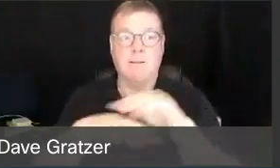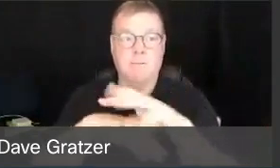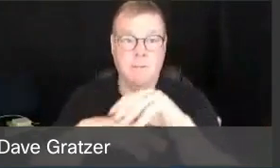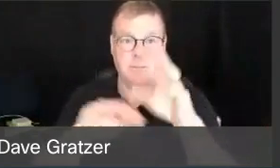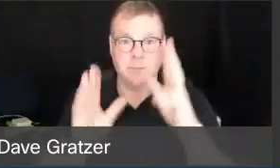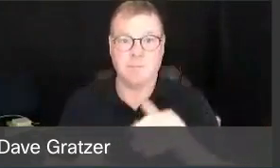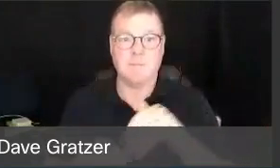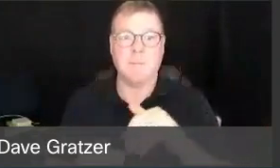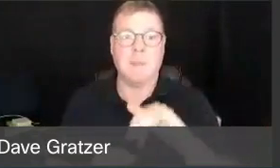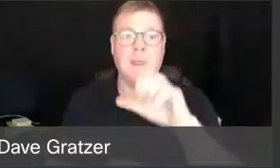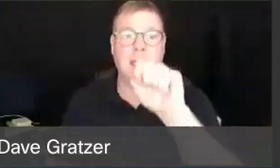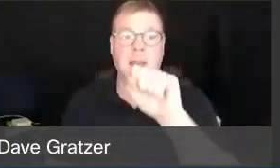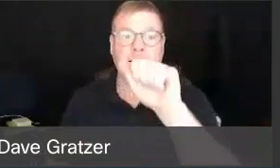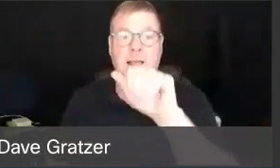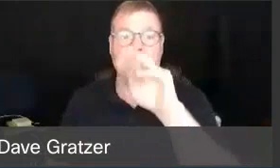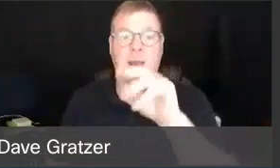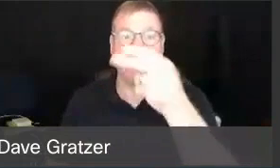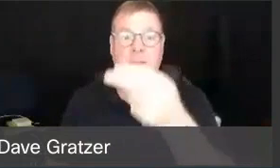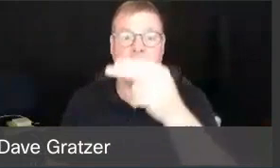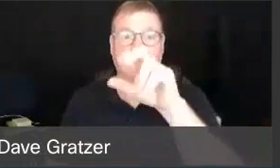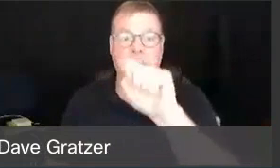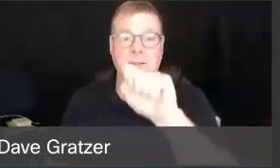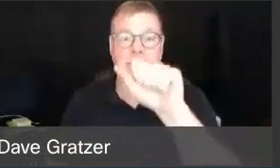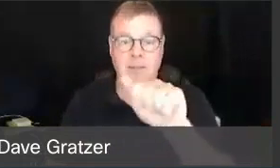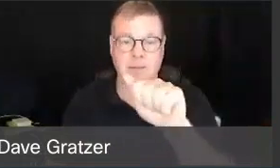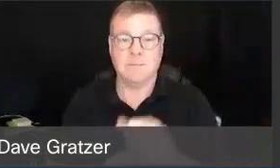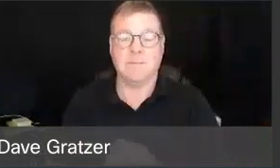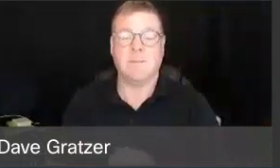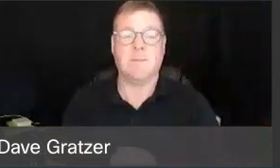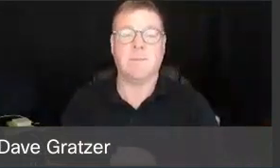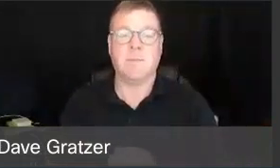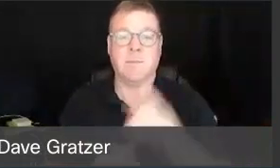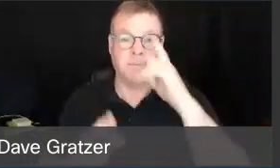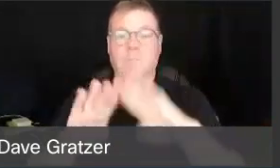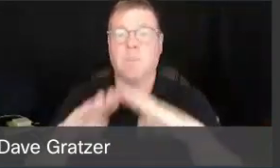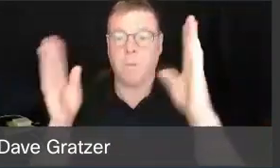at the Substance Abuse Mental Health Services Administration for some opening remarks, Roxanne,